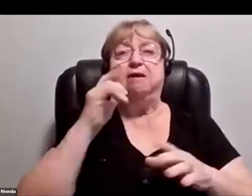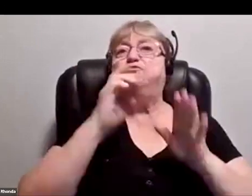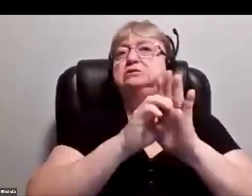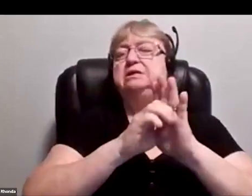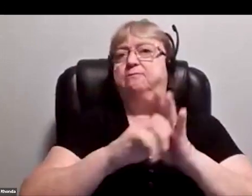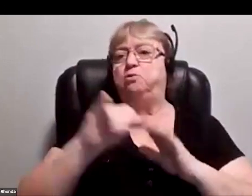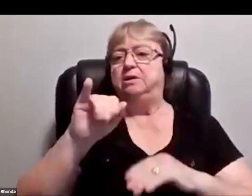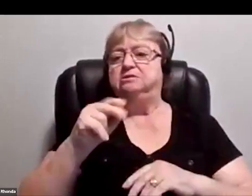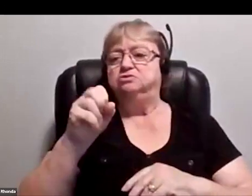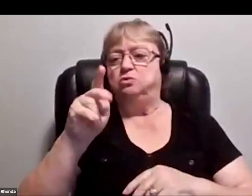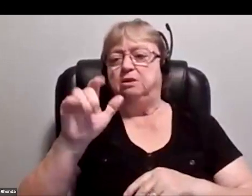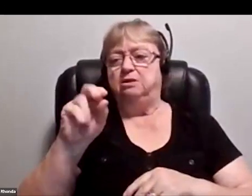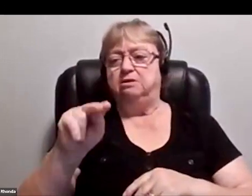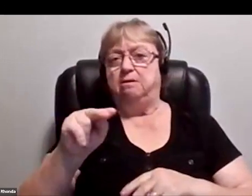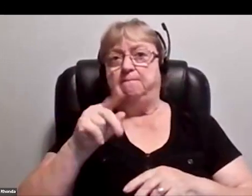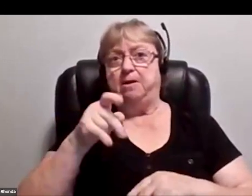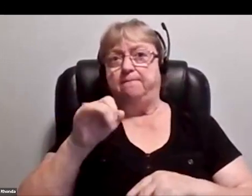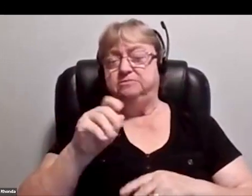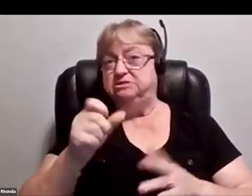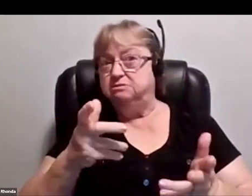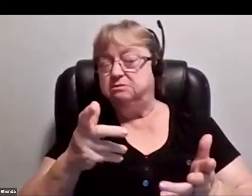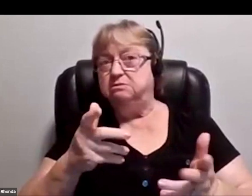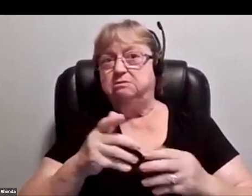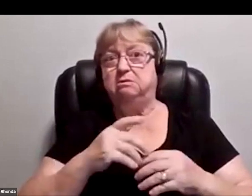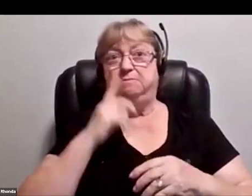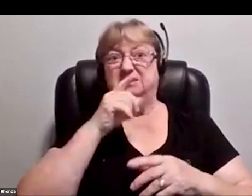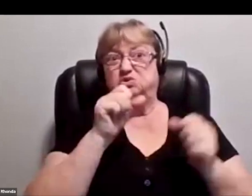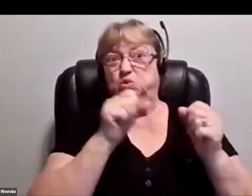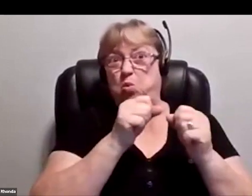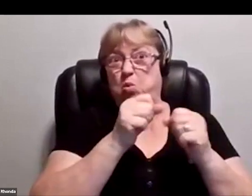Yes, sure. One thing to mention is it's actually rather